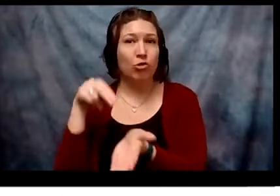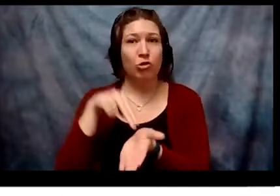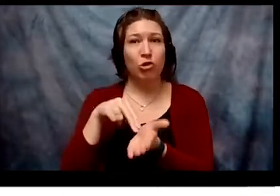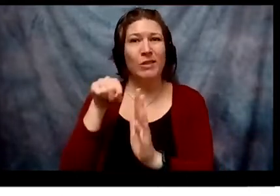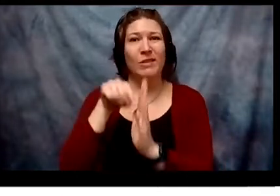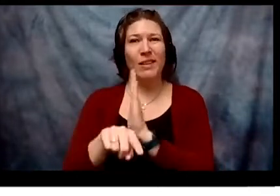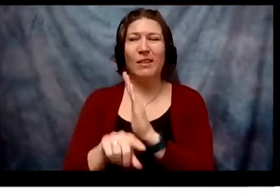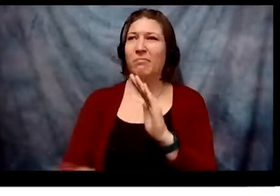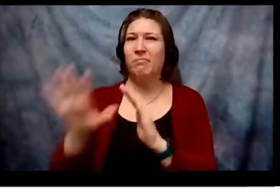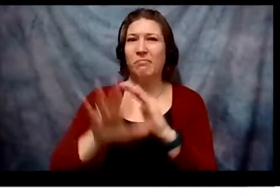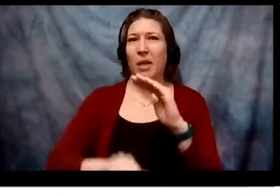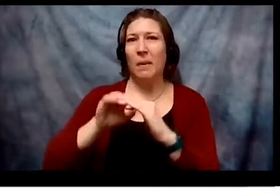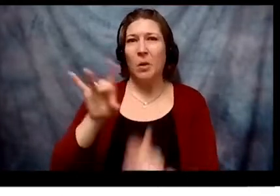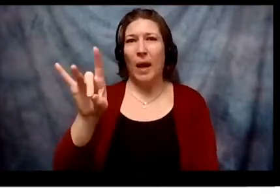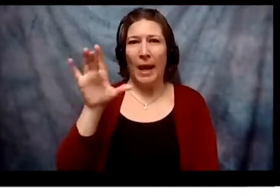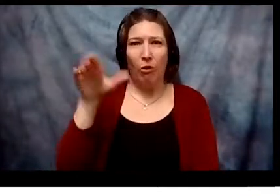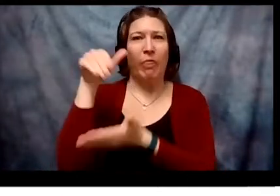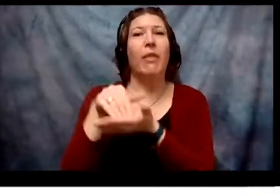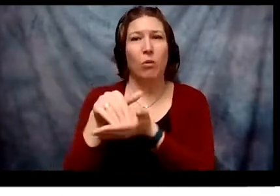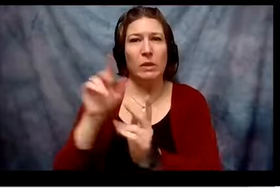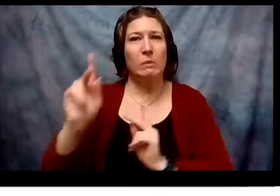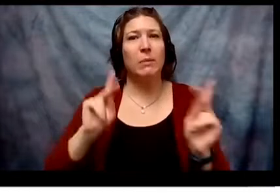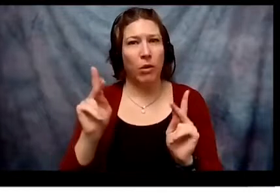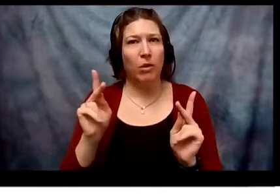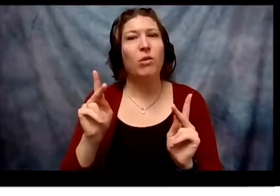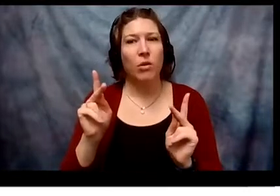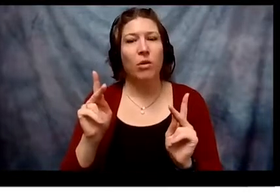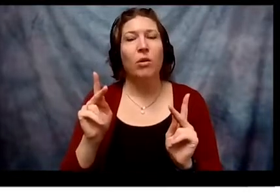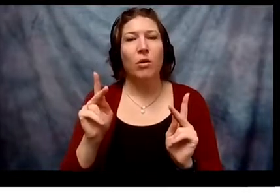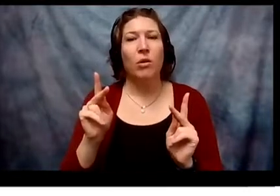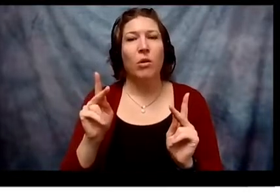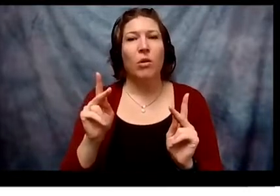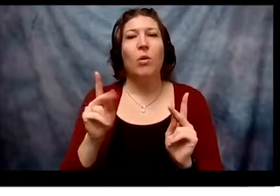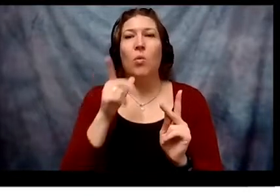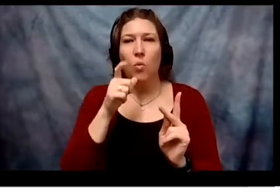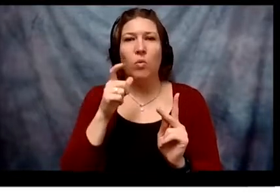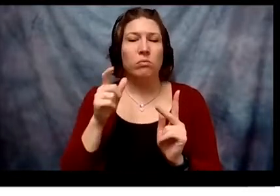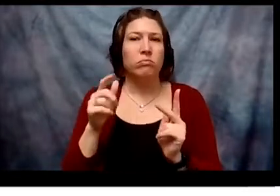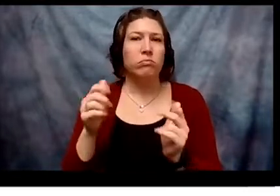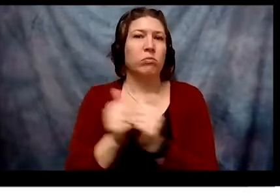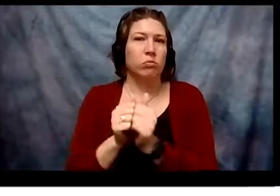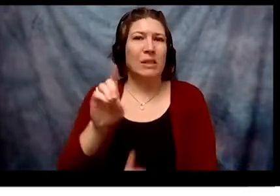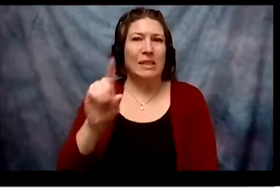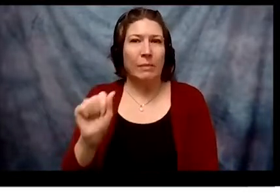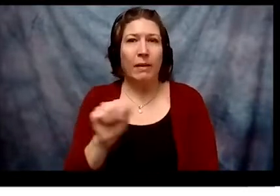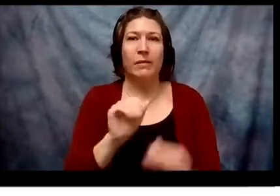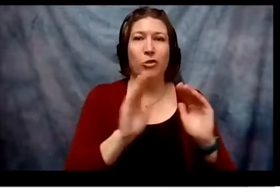an estimated 800,000 people with disabilities, both children and adults,